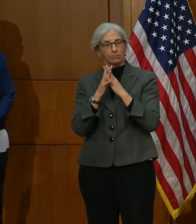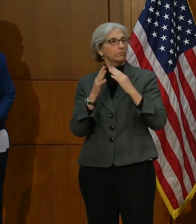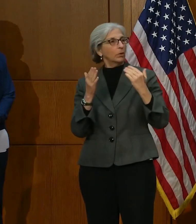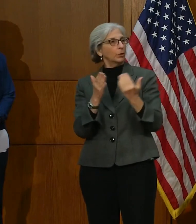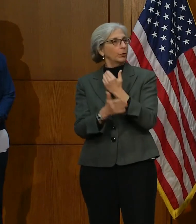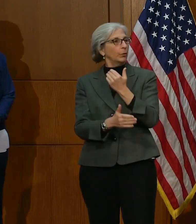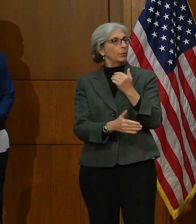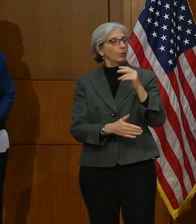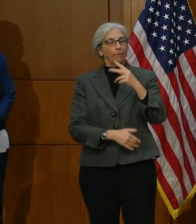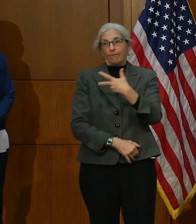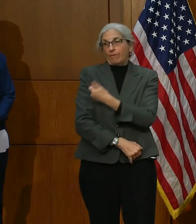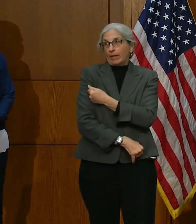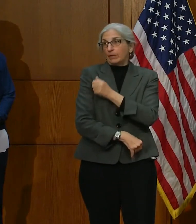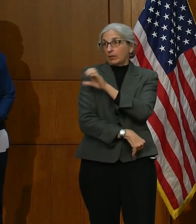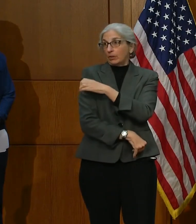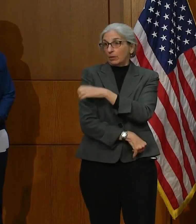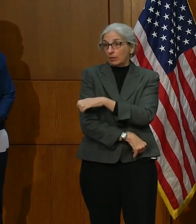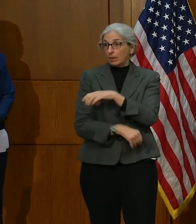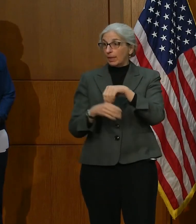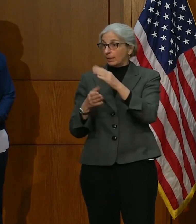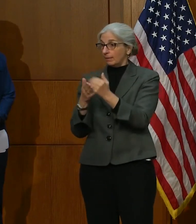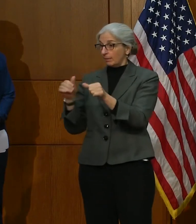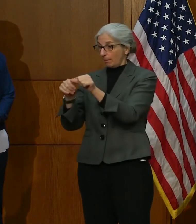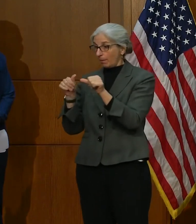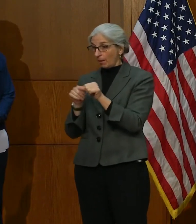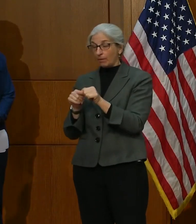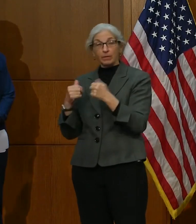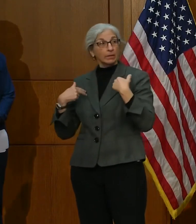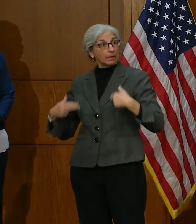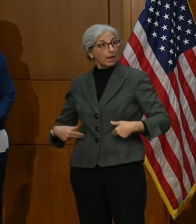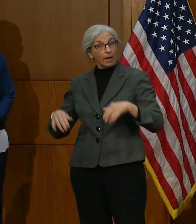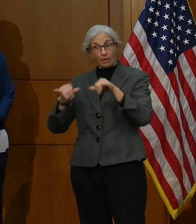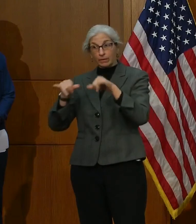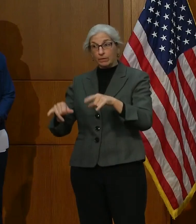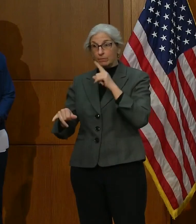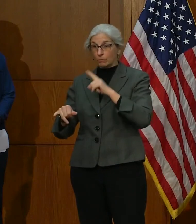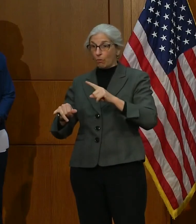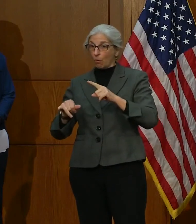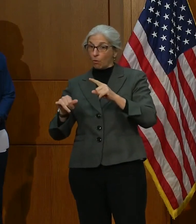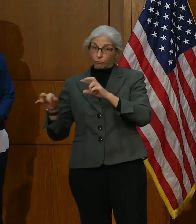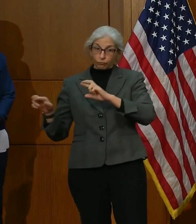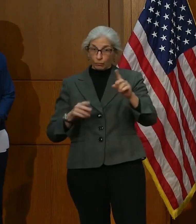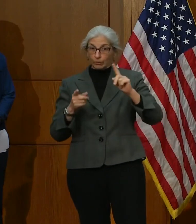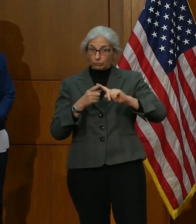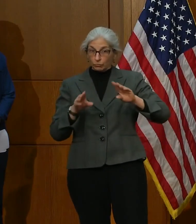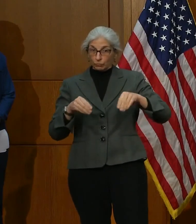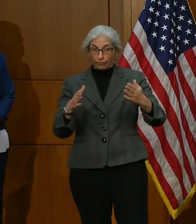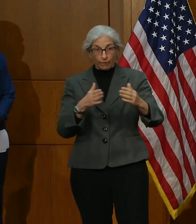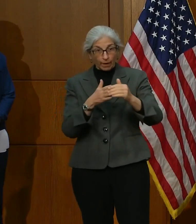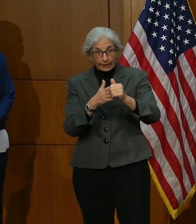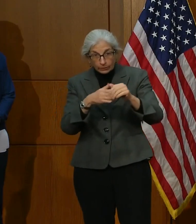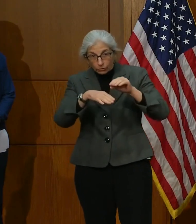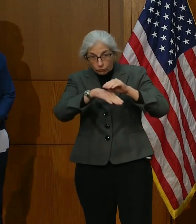THEY WILL VERY MUCH BE A PART OF THAT. I THINK IT DEPENDS IN SOME LOCALITIES. THE HEALTH